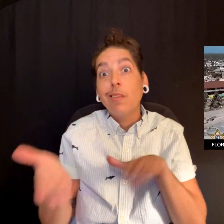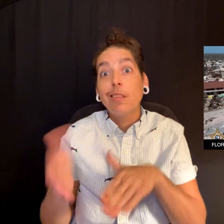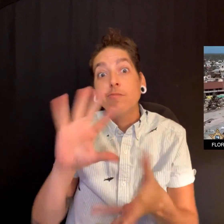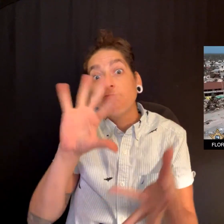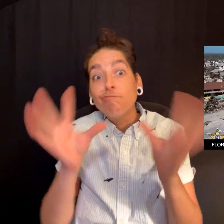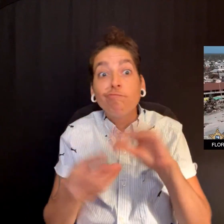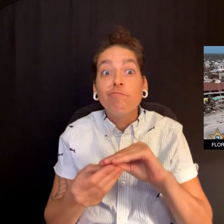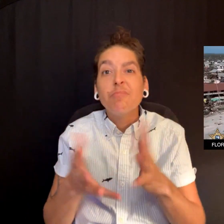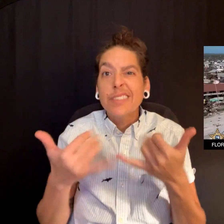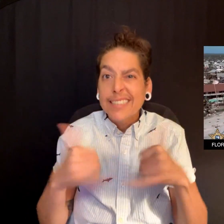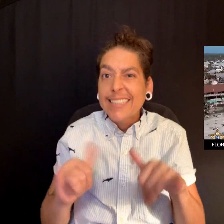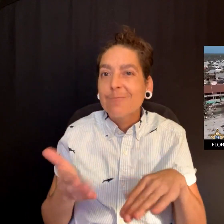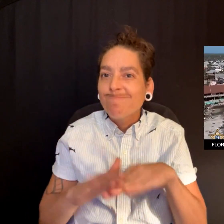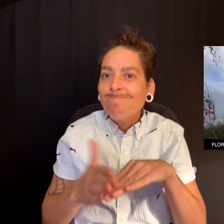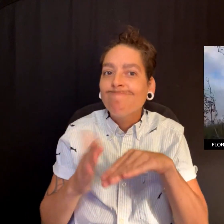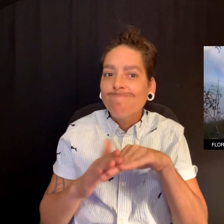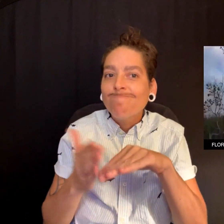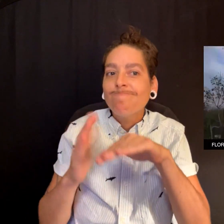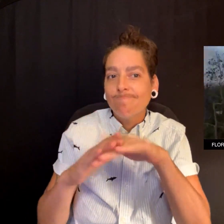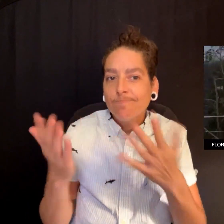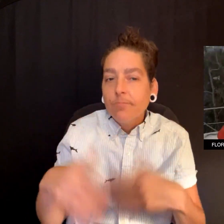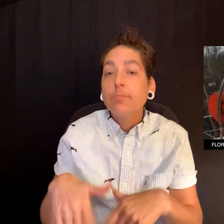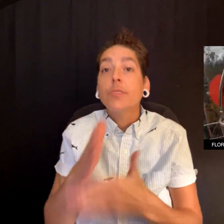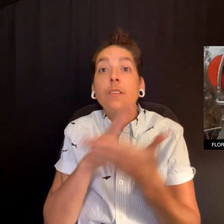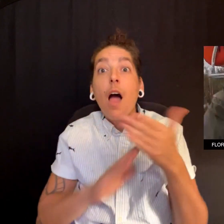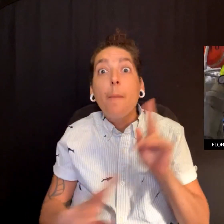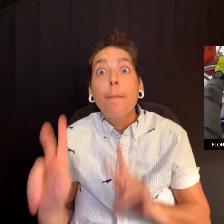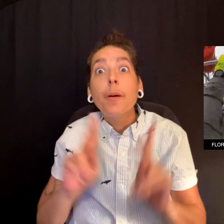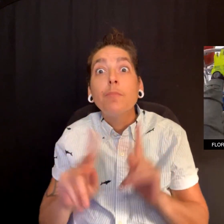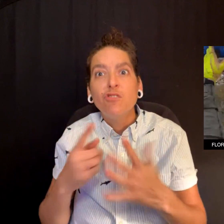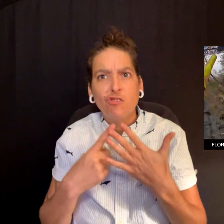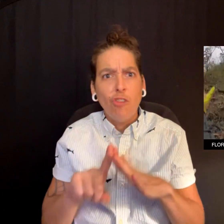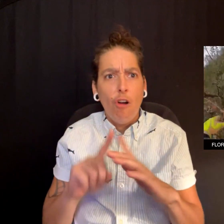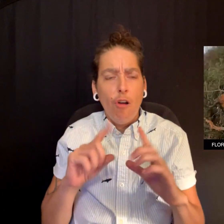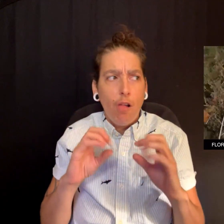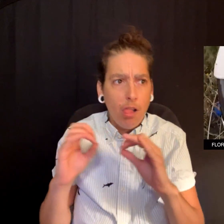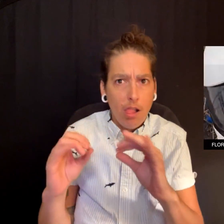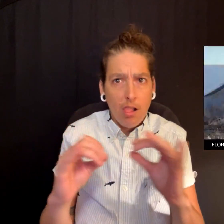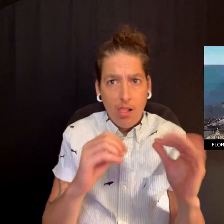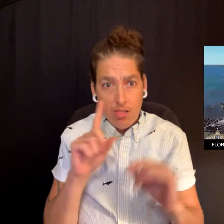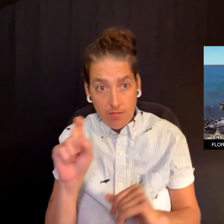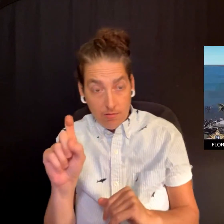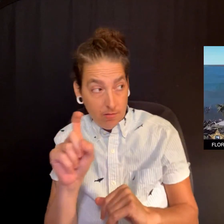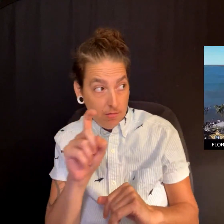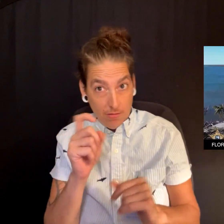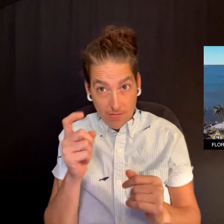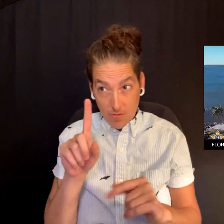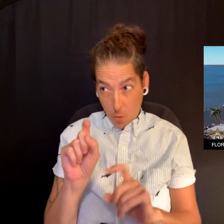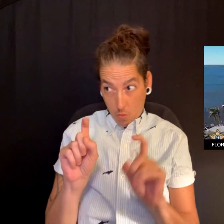As the death toll continues to climb some people are starting to ask whether earlier evacuation orders